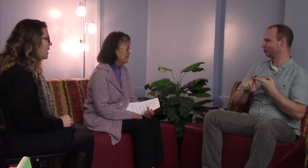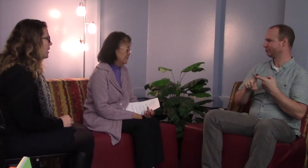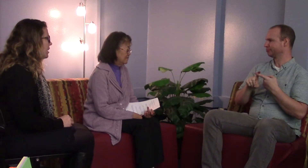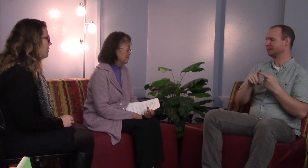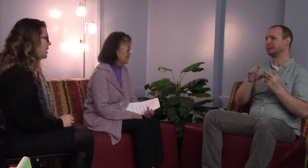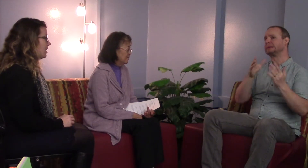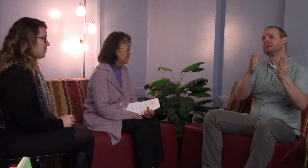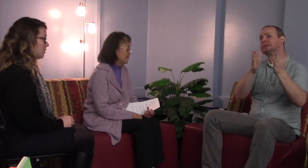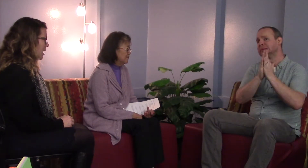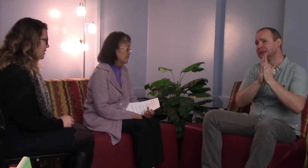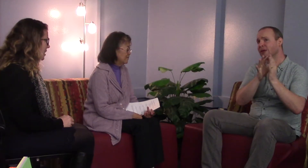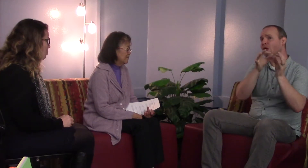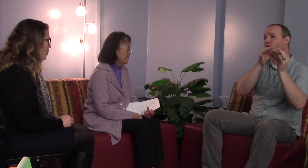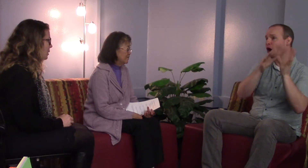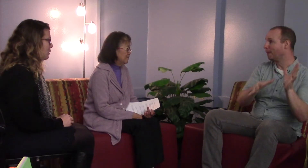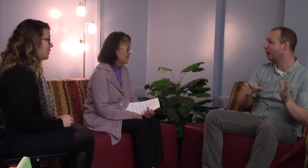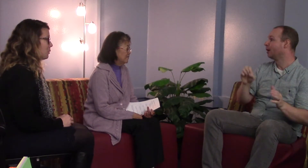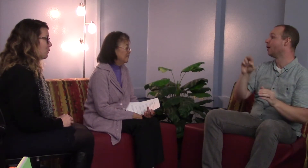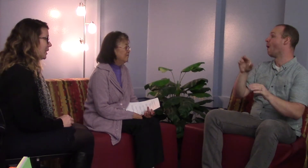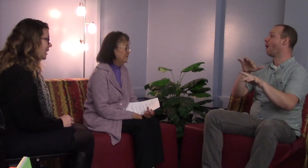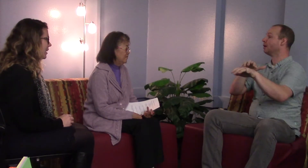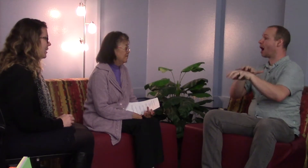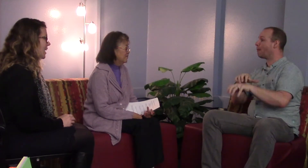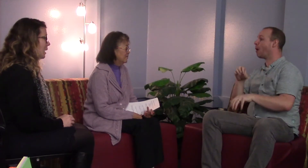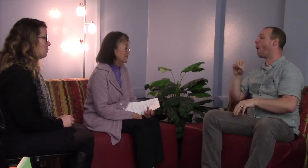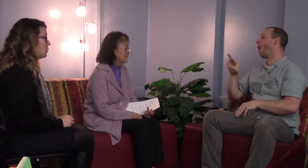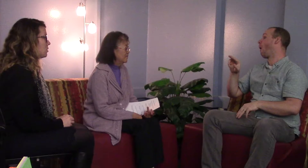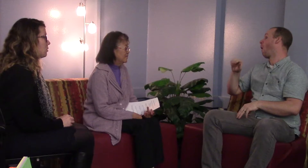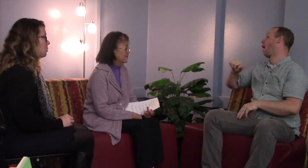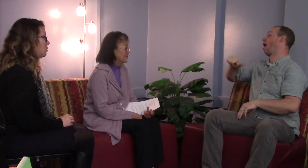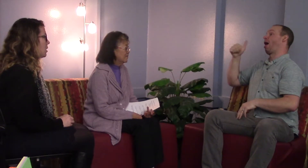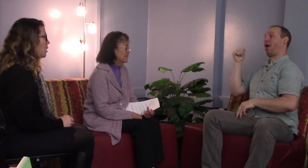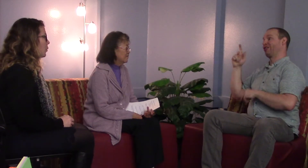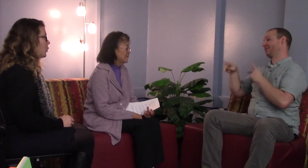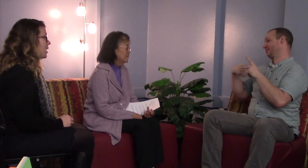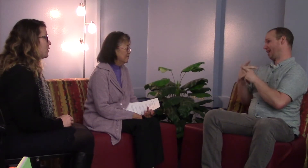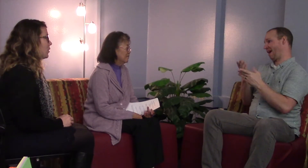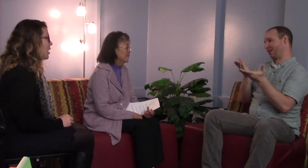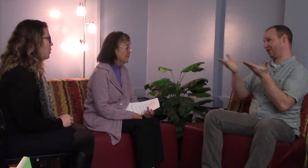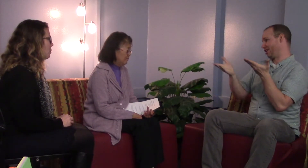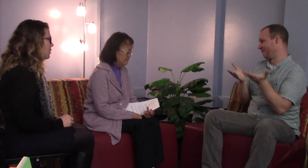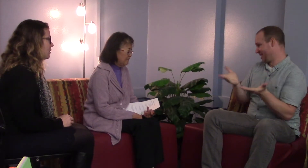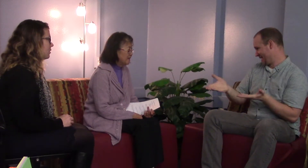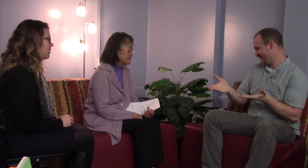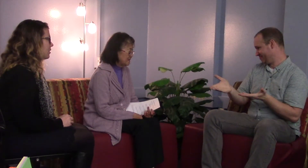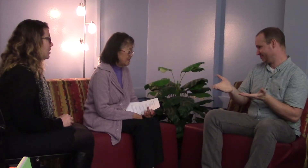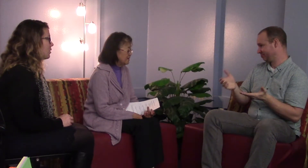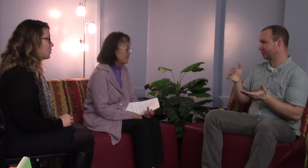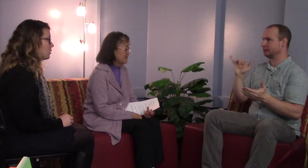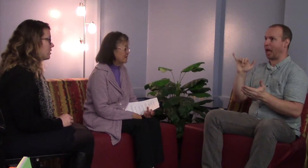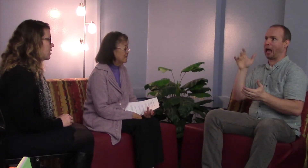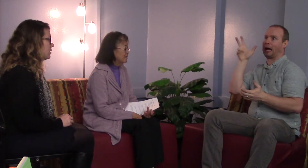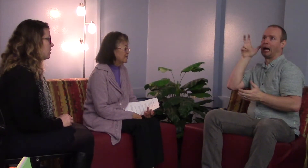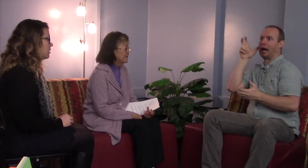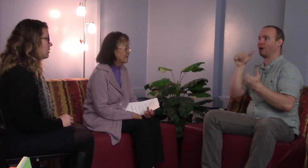They have yet to arrive at that point where they're willing and able to request for help and other services,